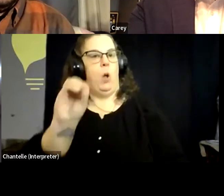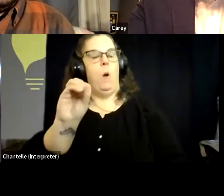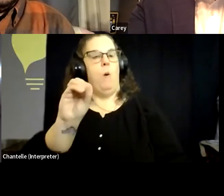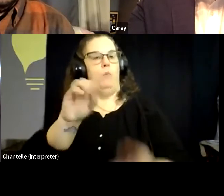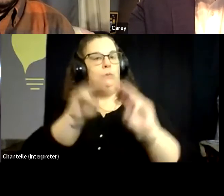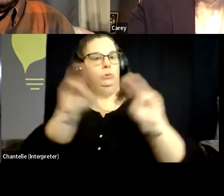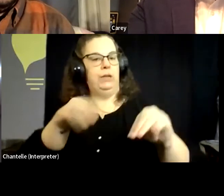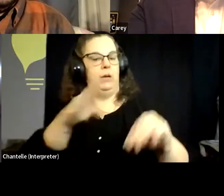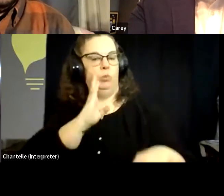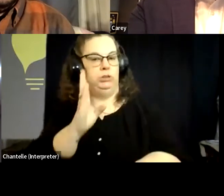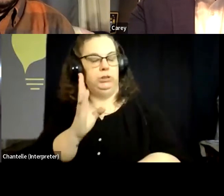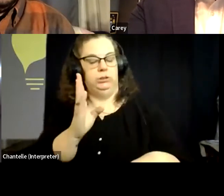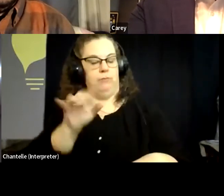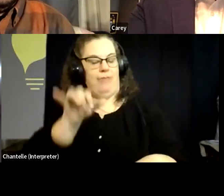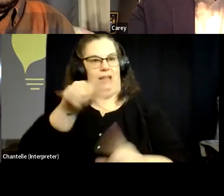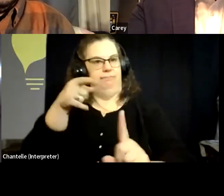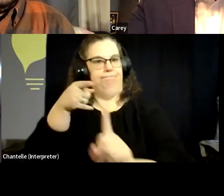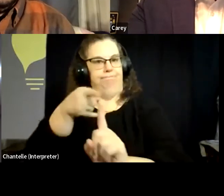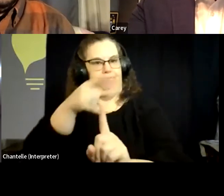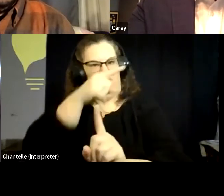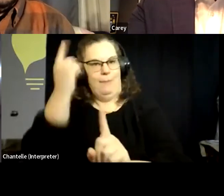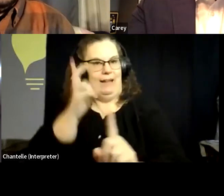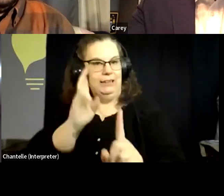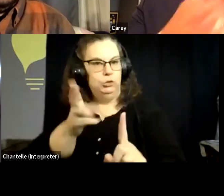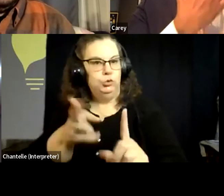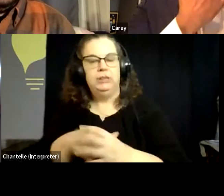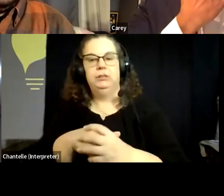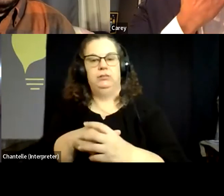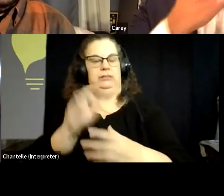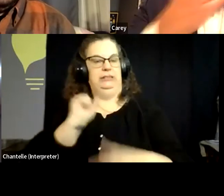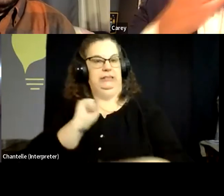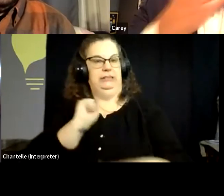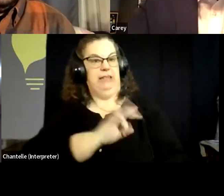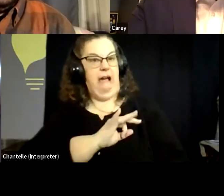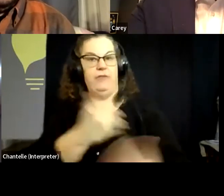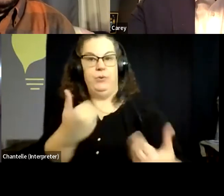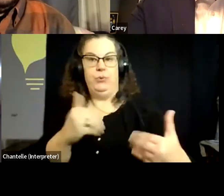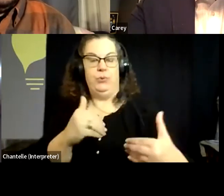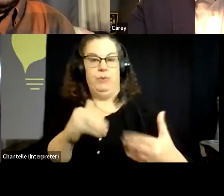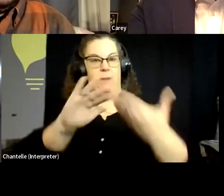. Internally, from a staff perspective , externally from the community perspective